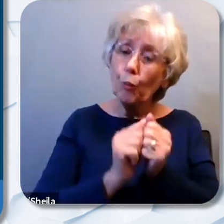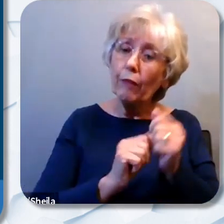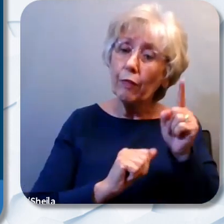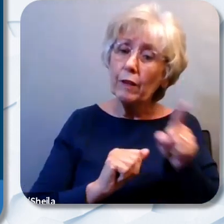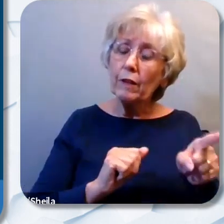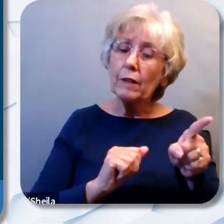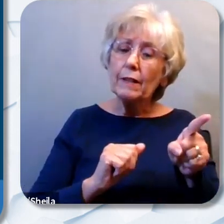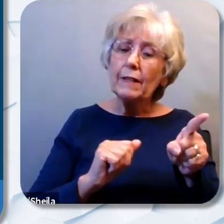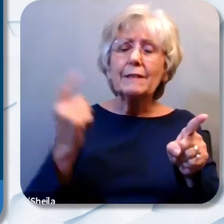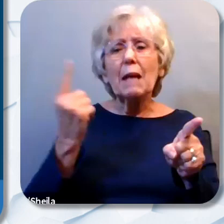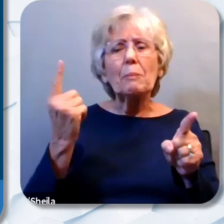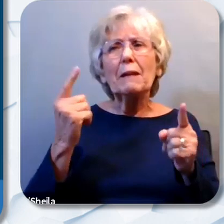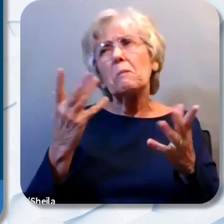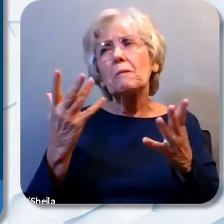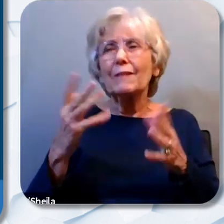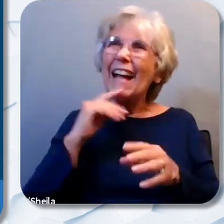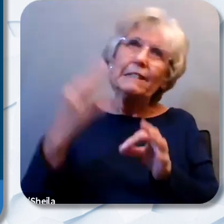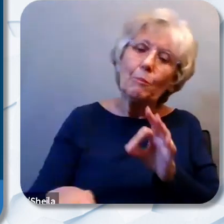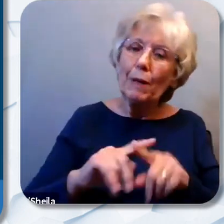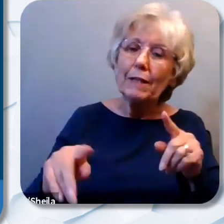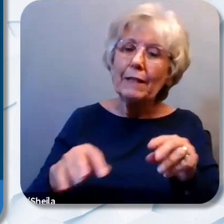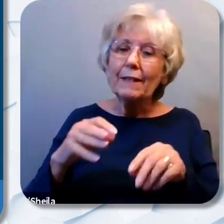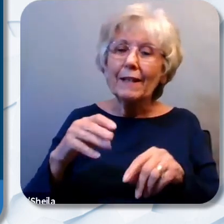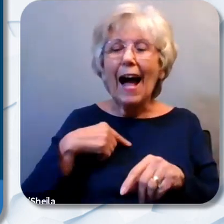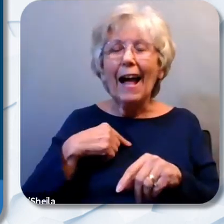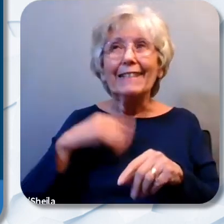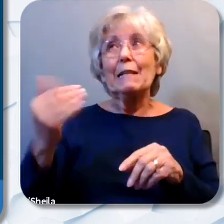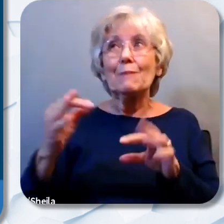something as simple it's not simple as inclusion and simple to be exactly everyone should be doing.